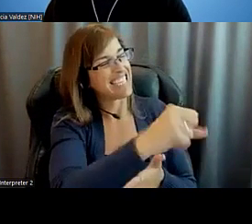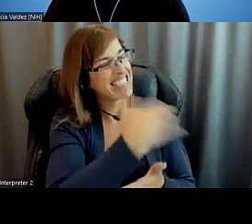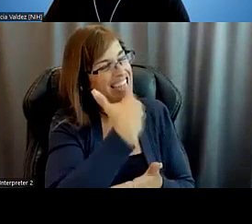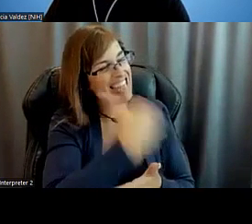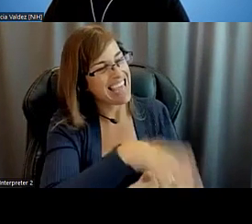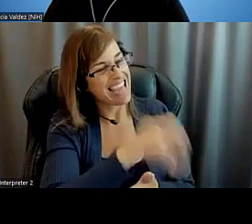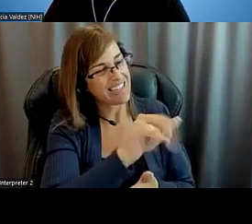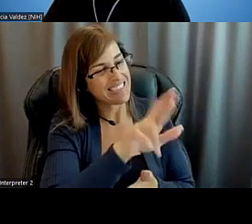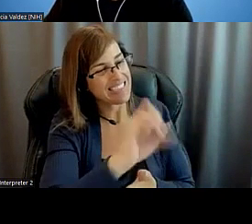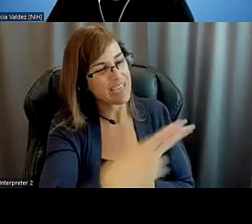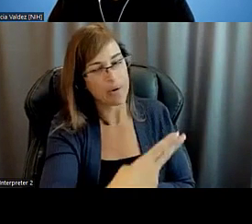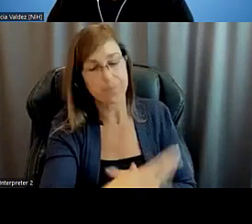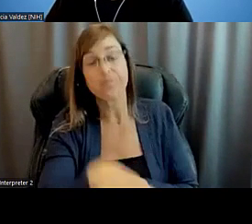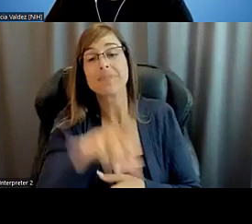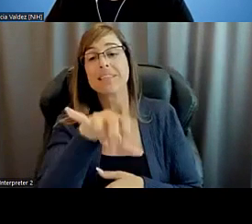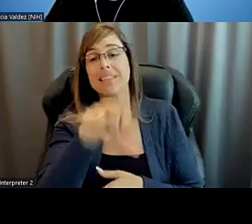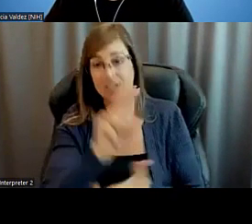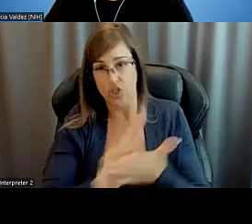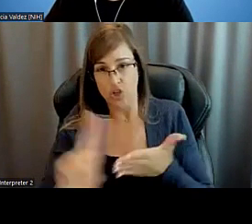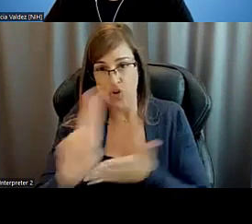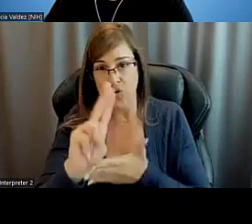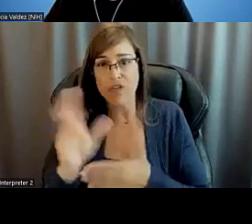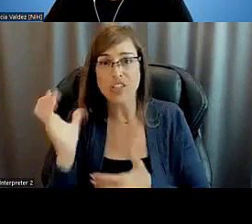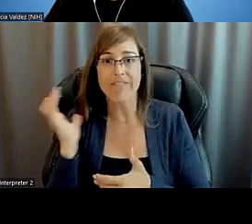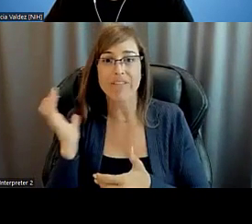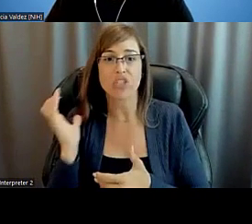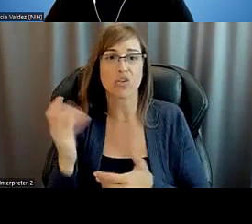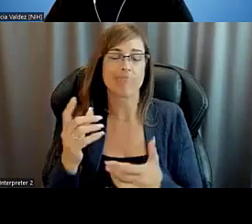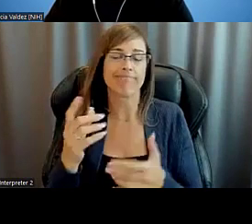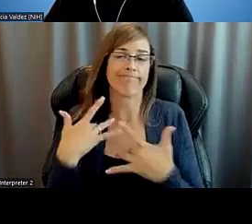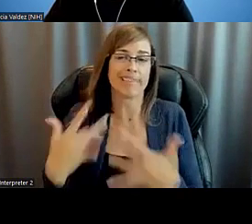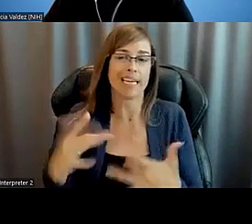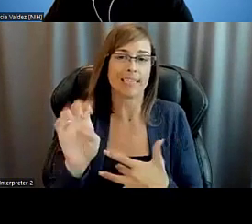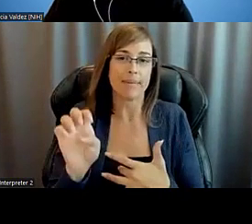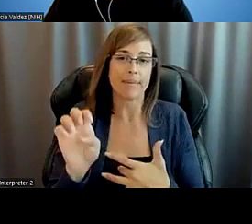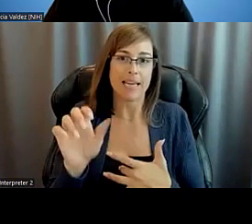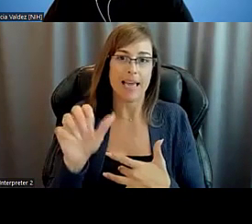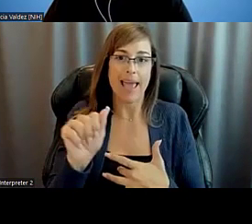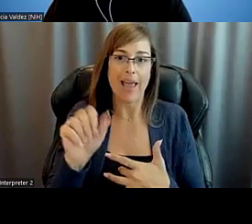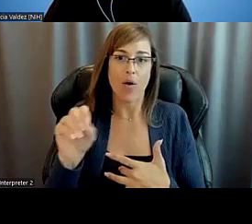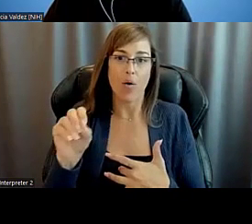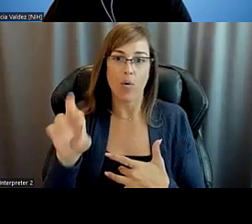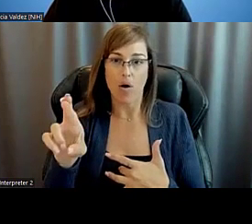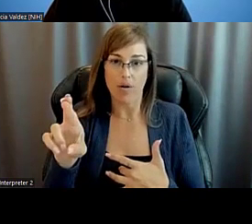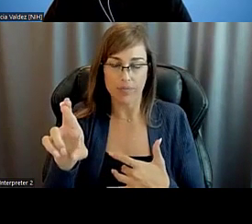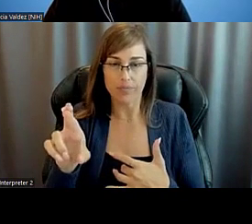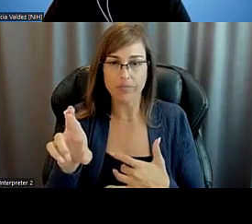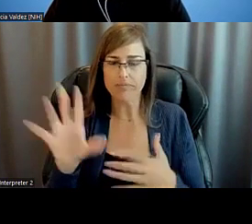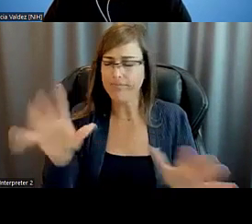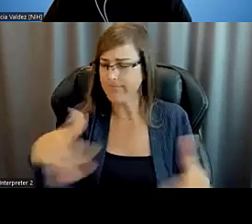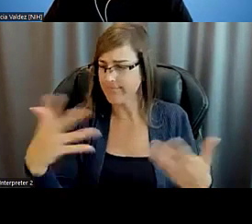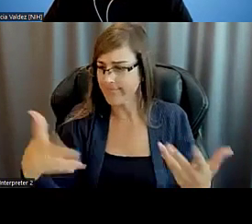So yeah, so the university official, usually it's the AOR, the .. I'm sorry, wait for the alphabet.